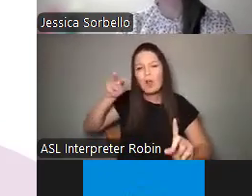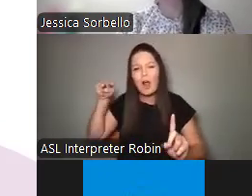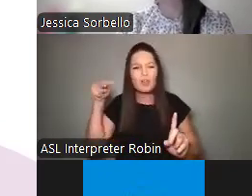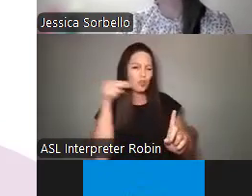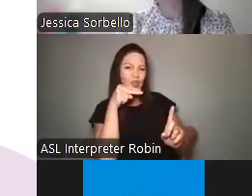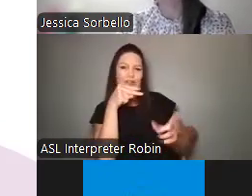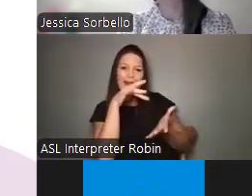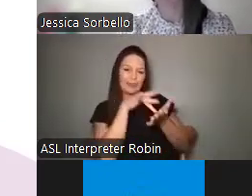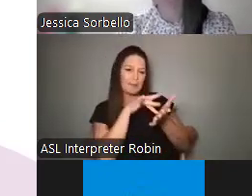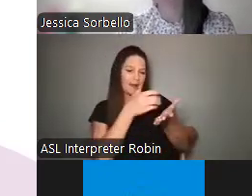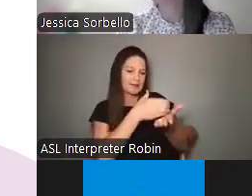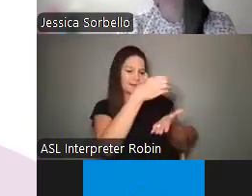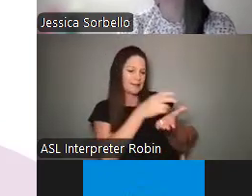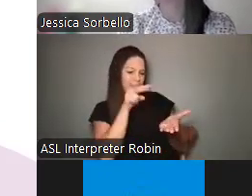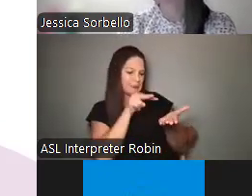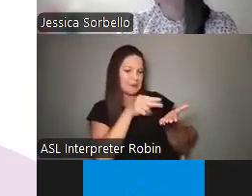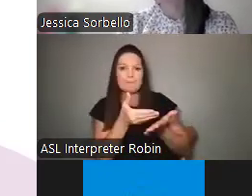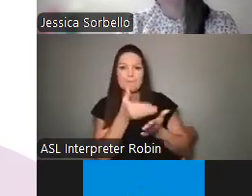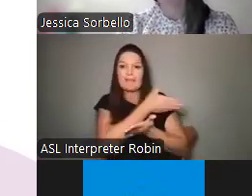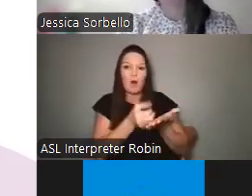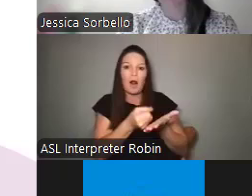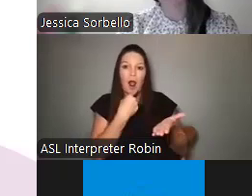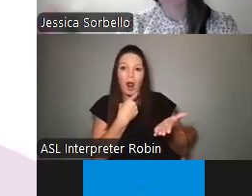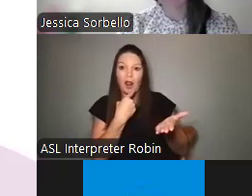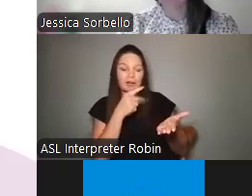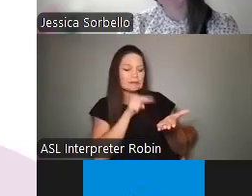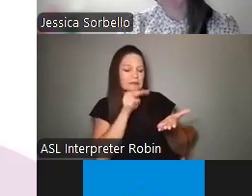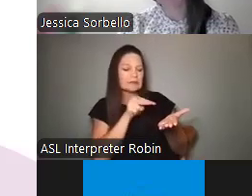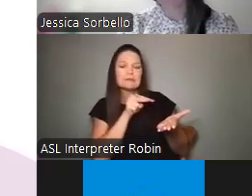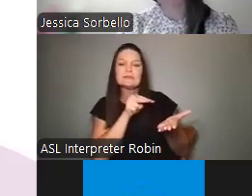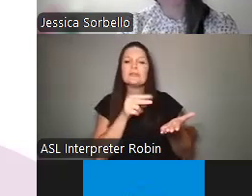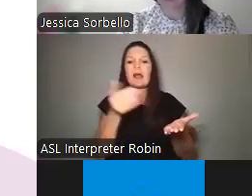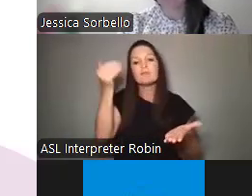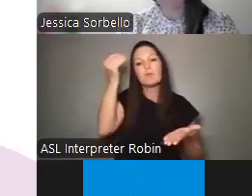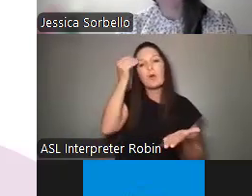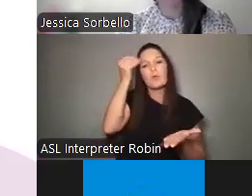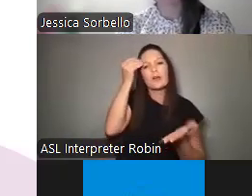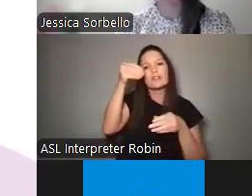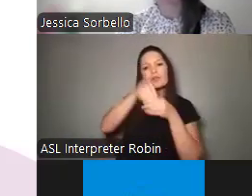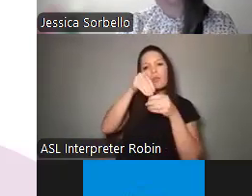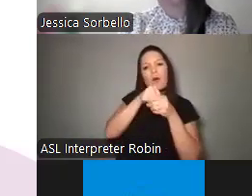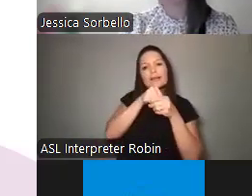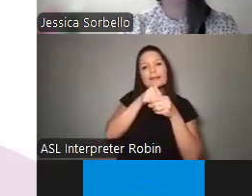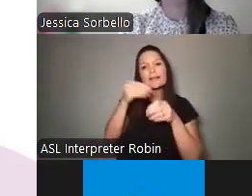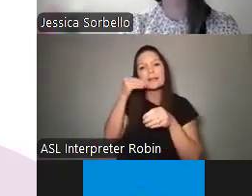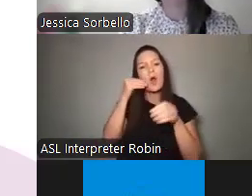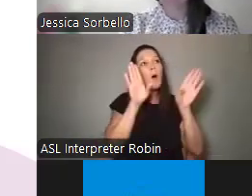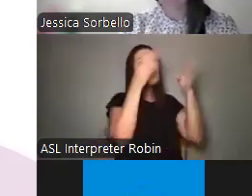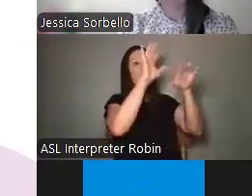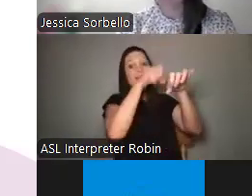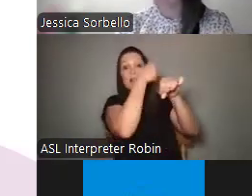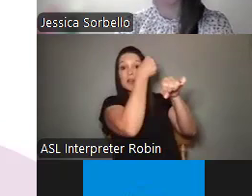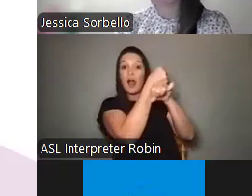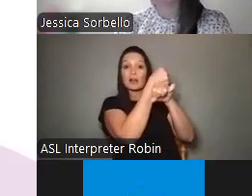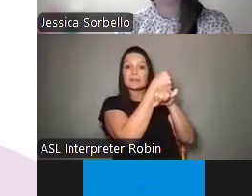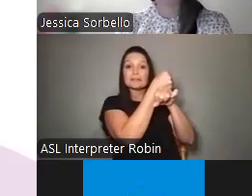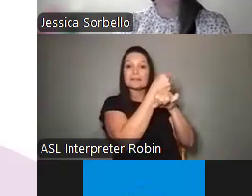in your home? Is it locked? Is it stored? Especially that